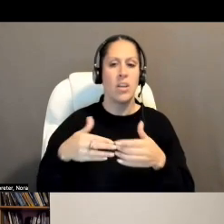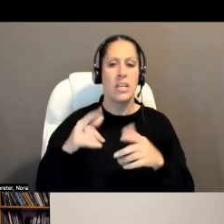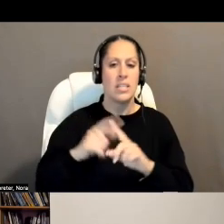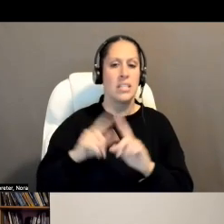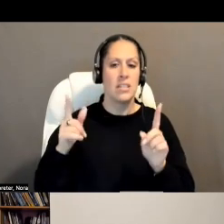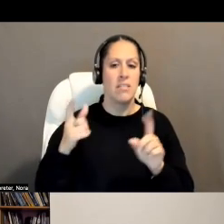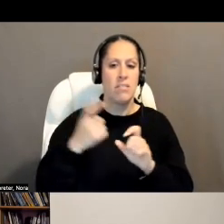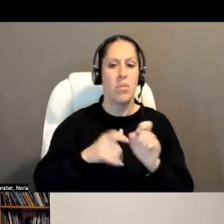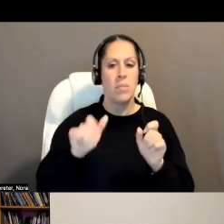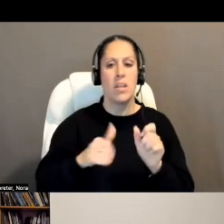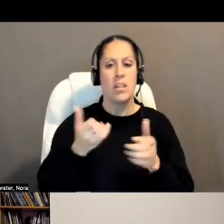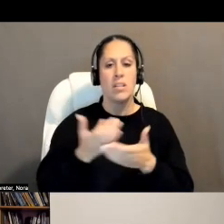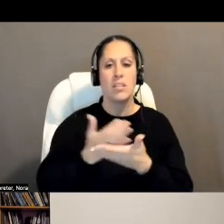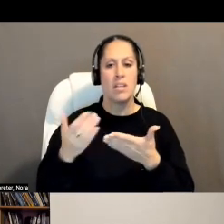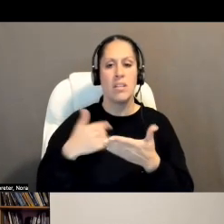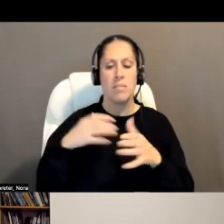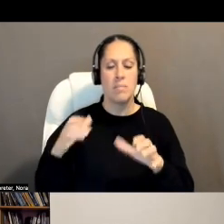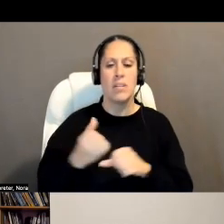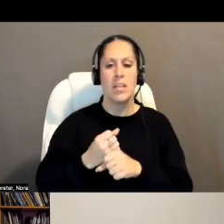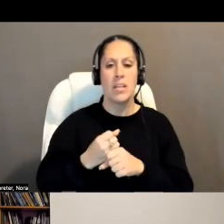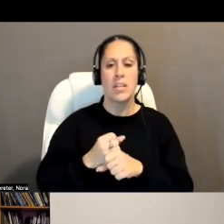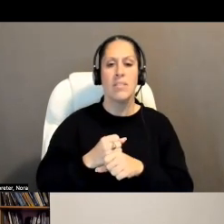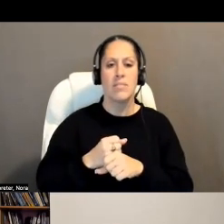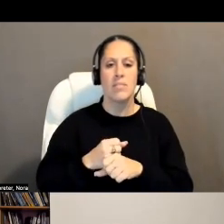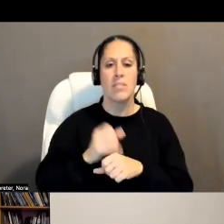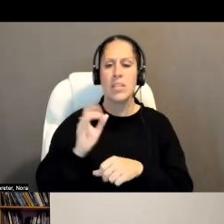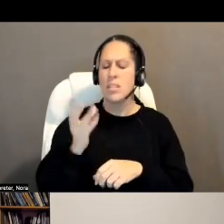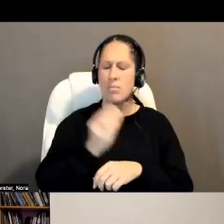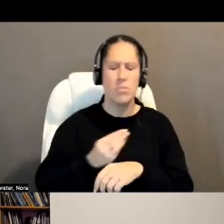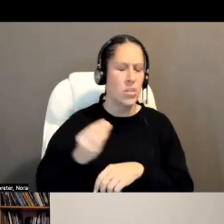from the other stuff. It's beautiful! And it's incredible!